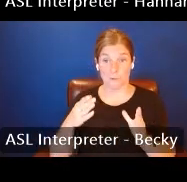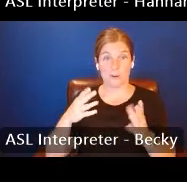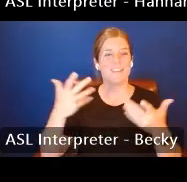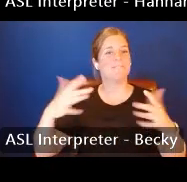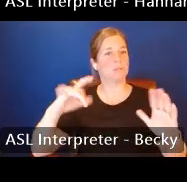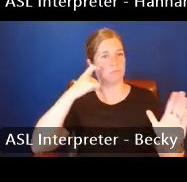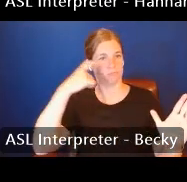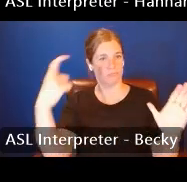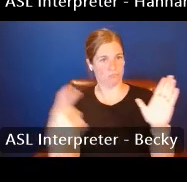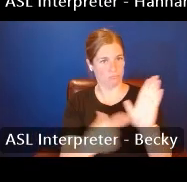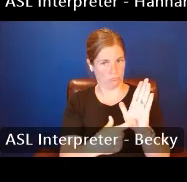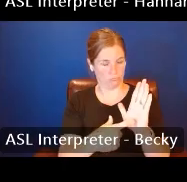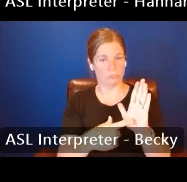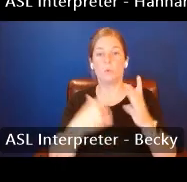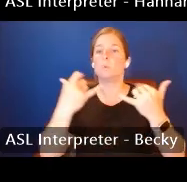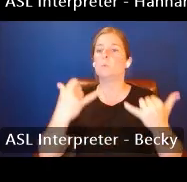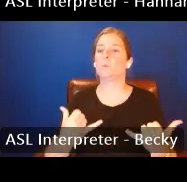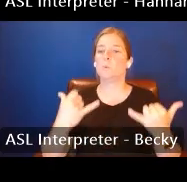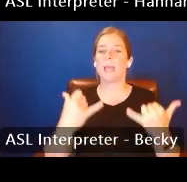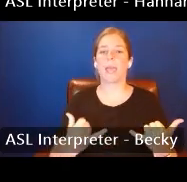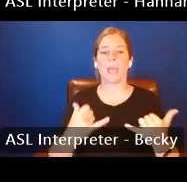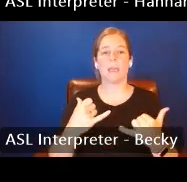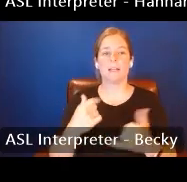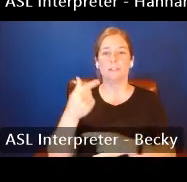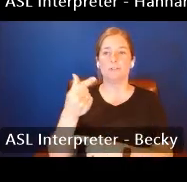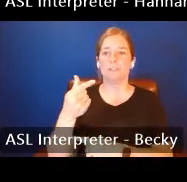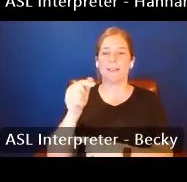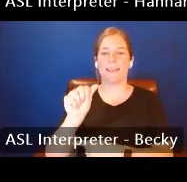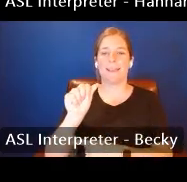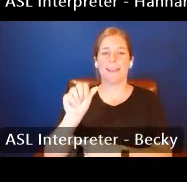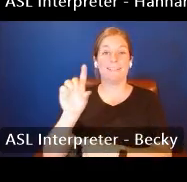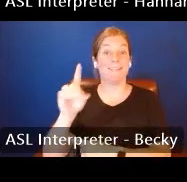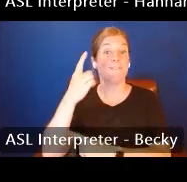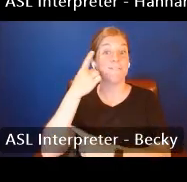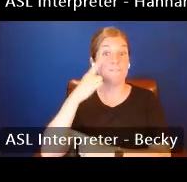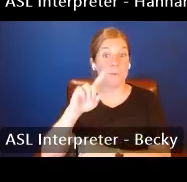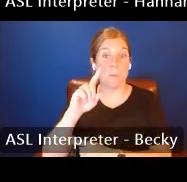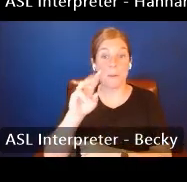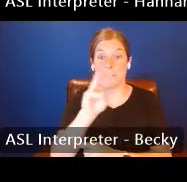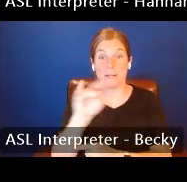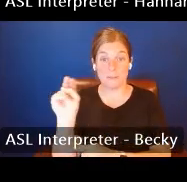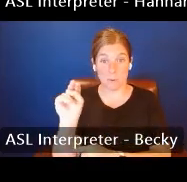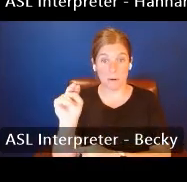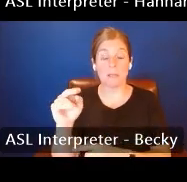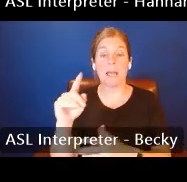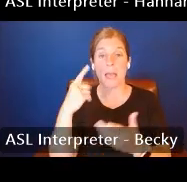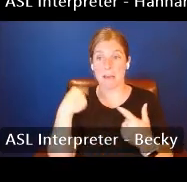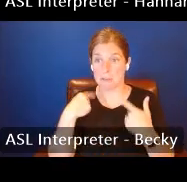that today is Global Accessibility Awareness Day for the state of Minnesota and issued a proclamation attesting to that fact.